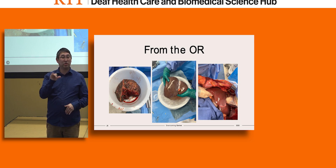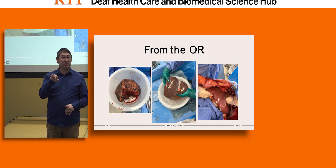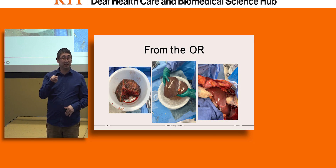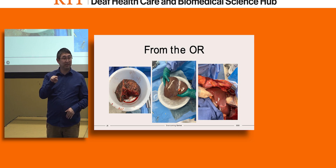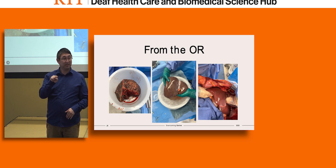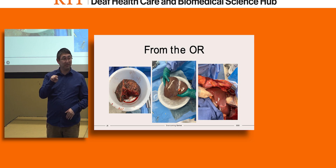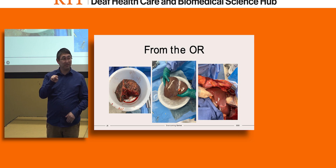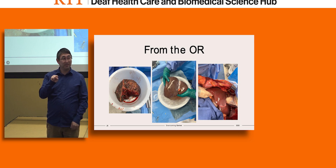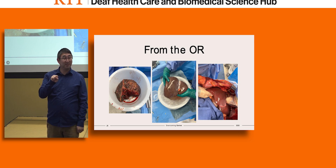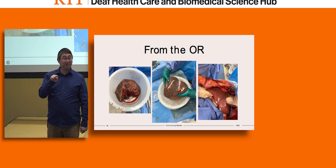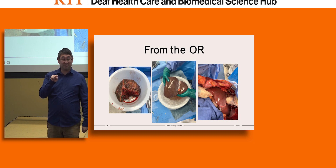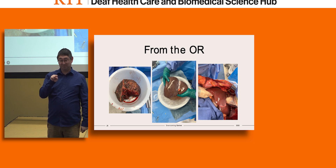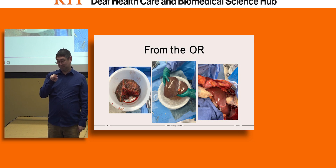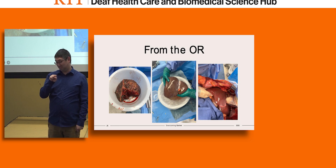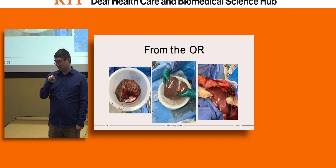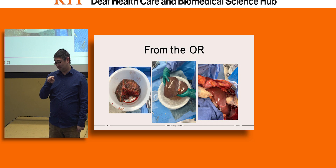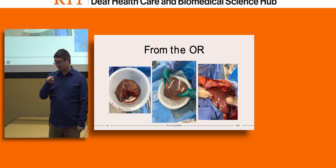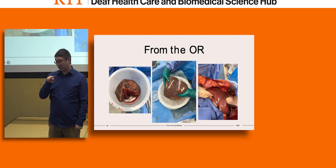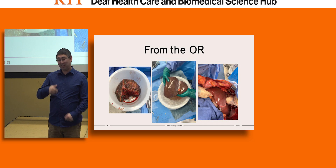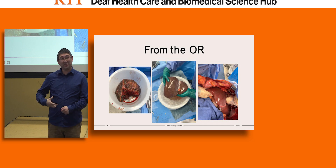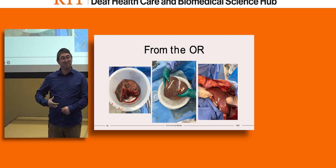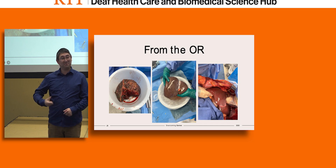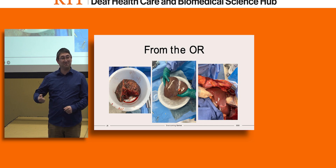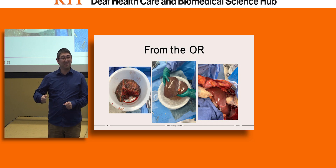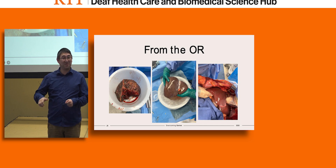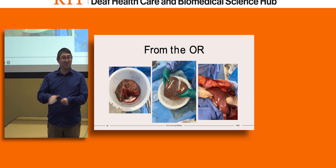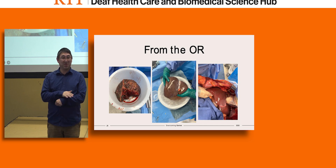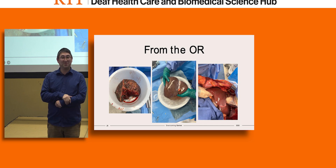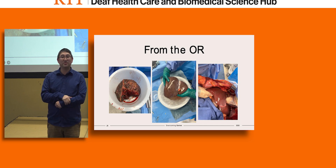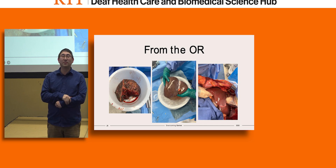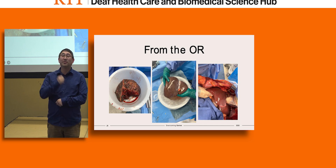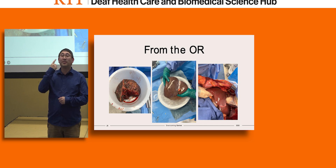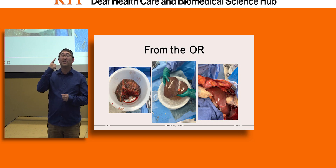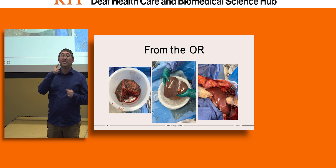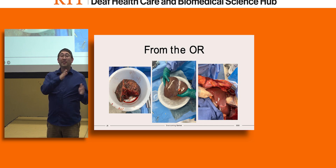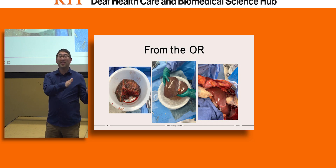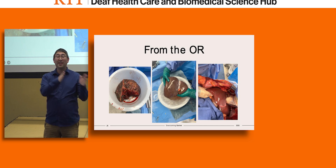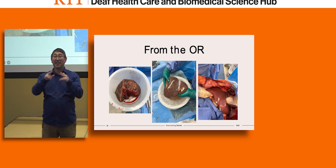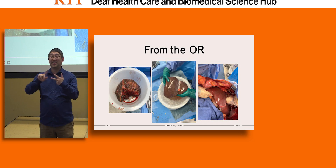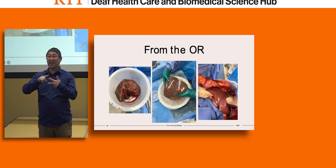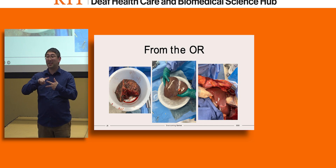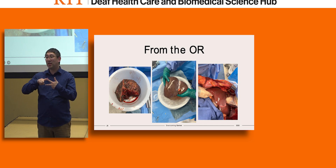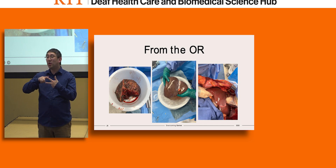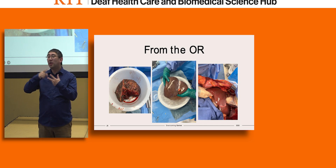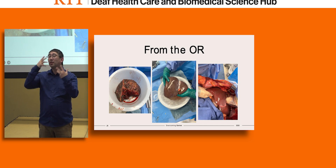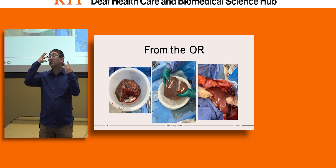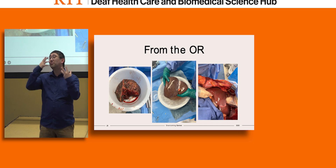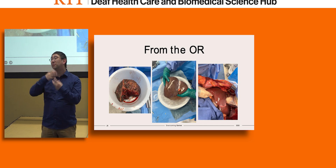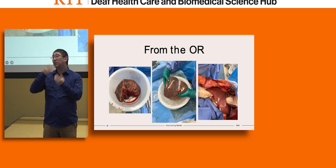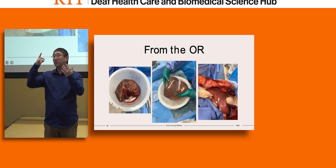and they have removed it completely. And this is what a beautiful donor liver looks like.